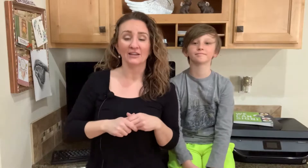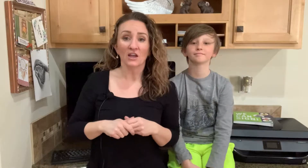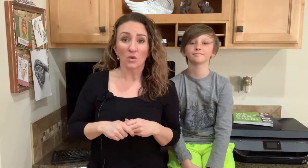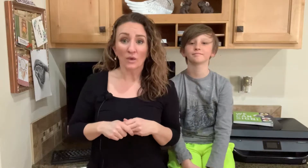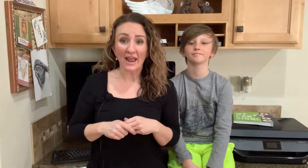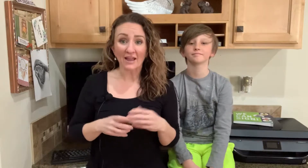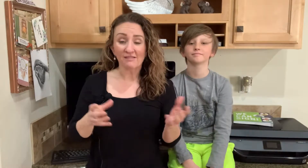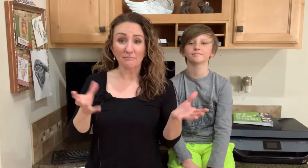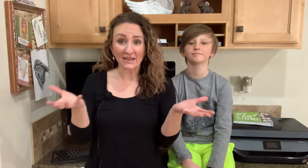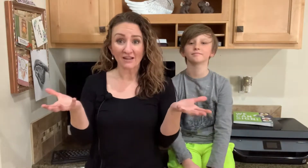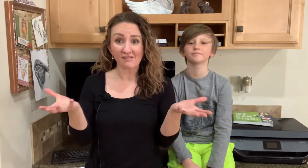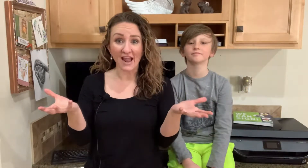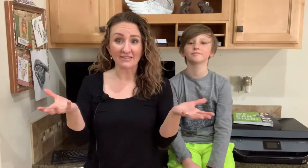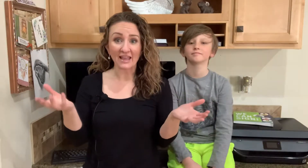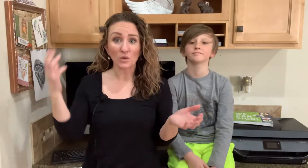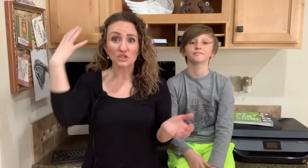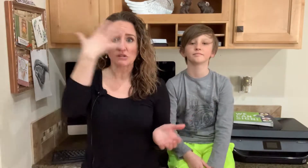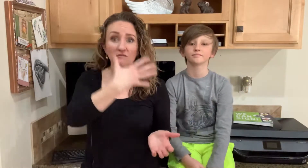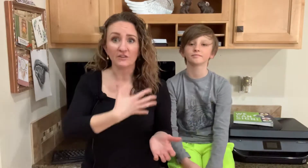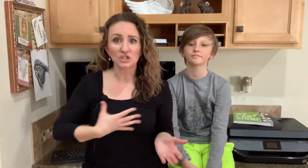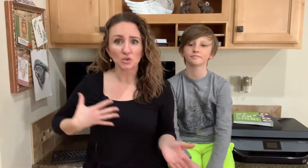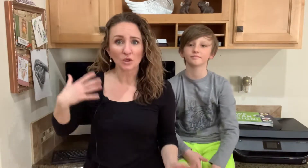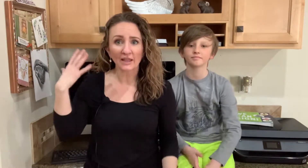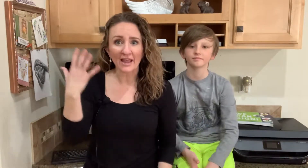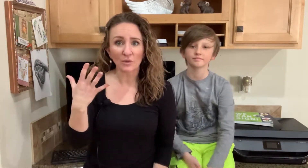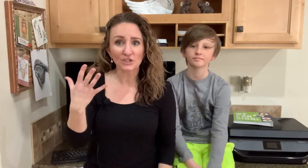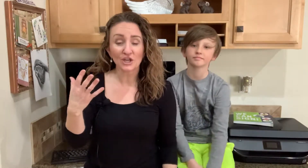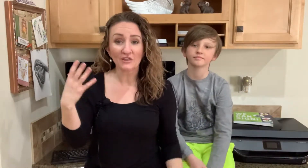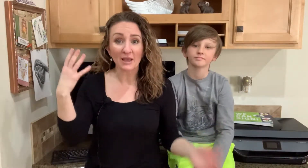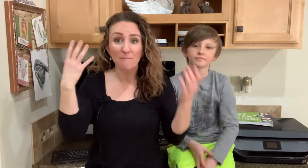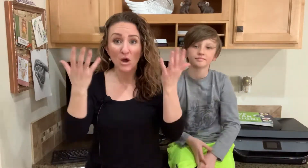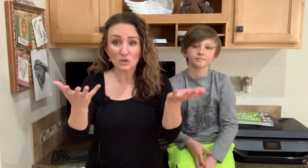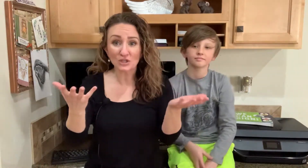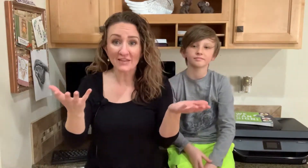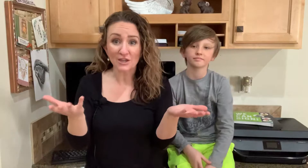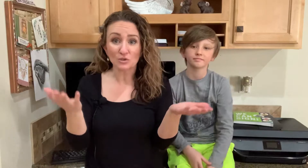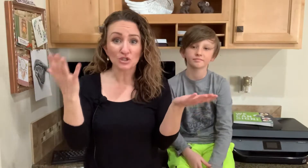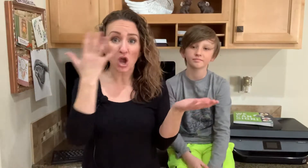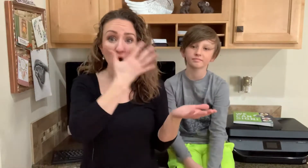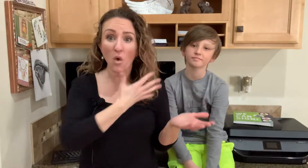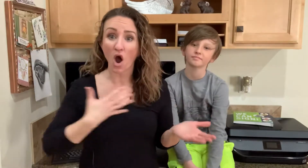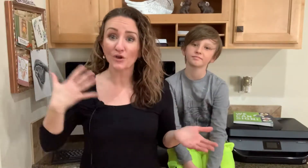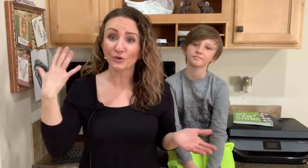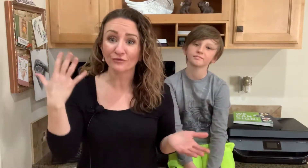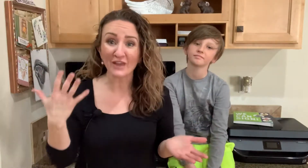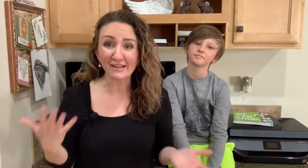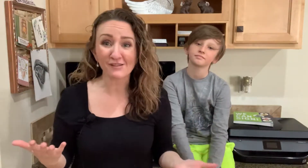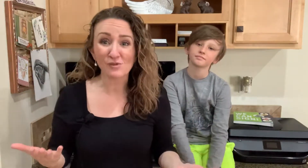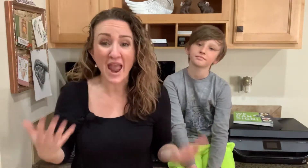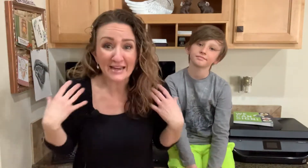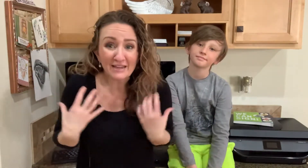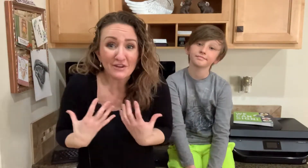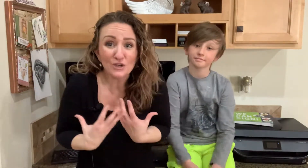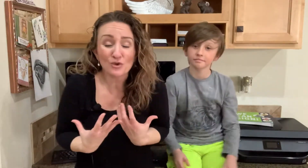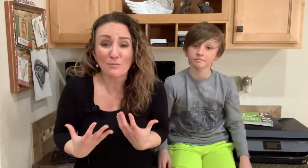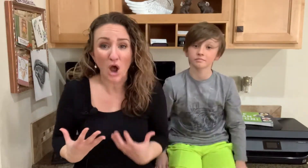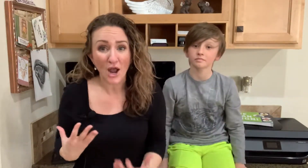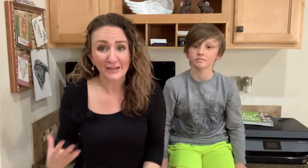because sign language is a visual language, the emotion that you show on your faces and even in your body